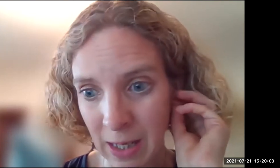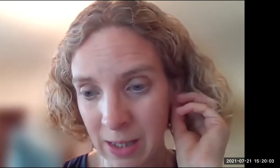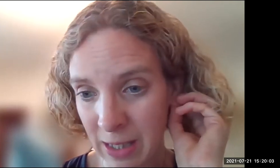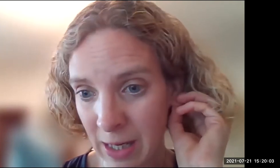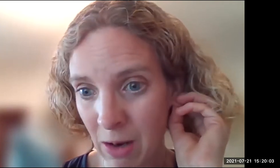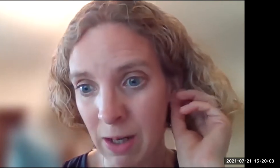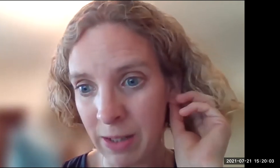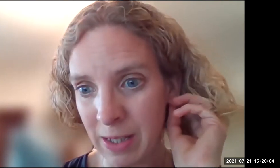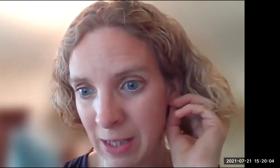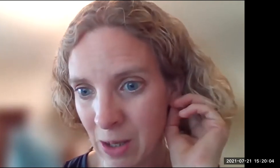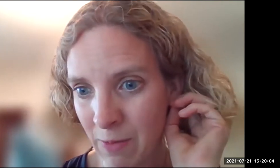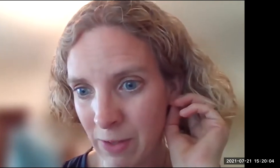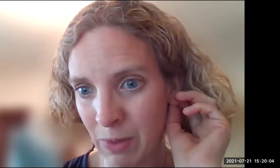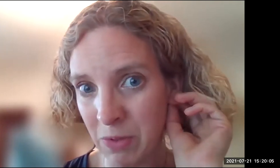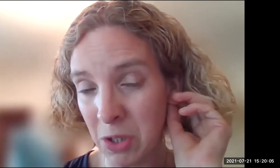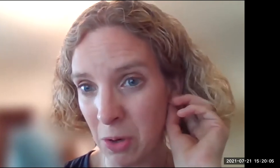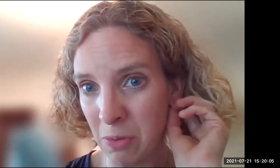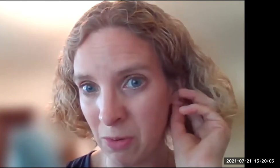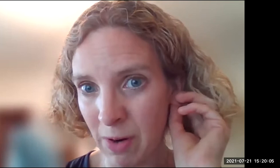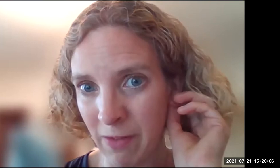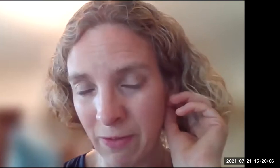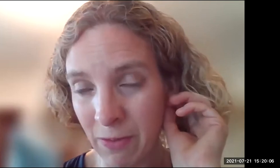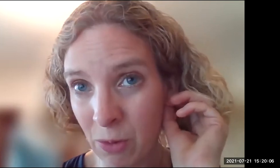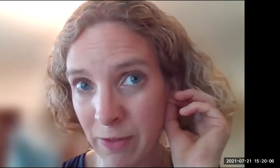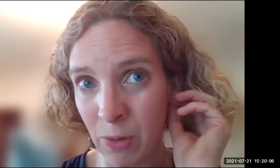Particularly the divide we've seen growing. I